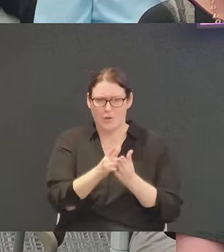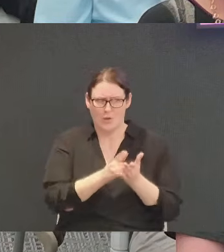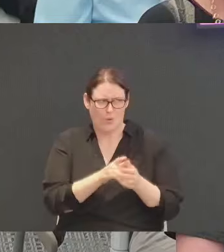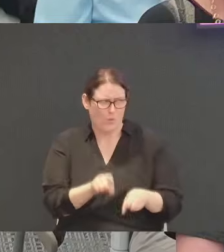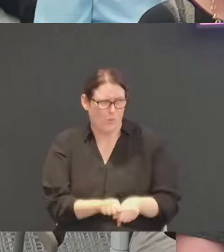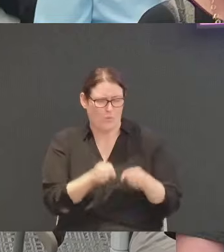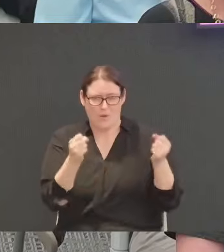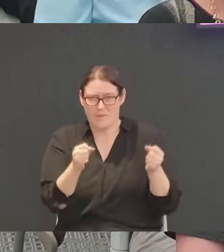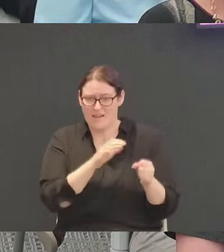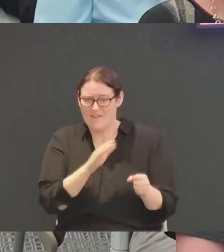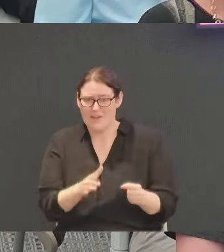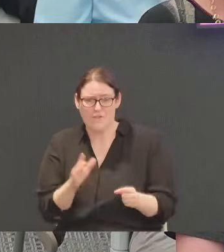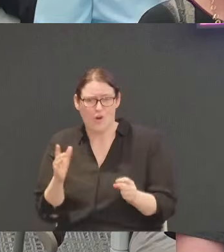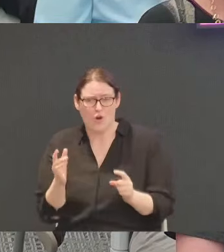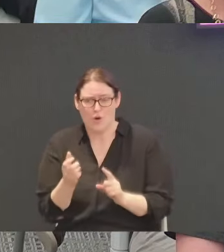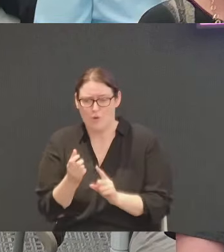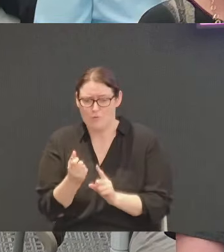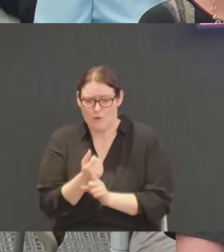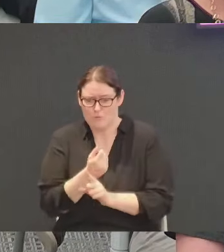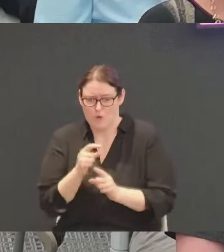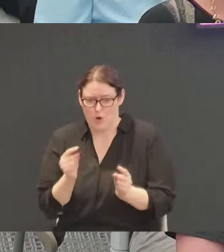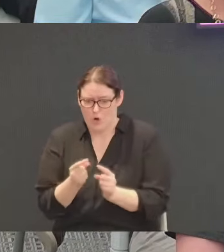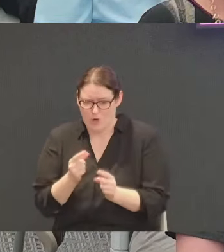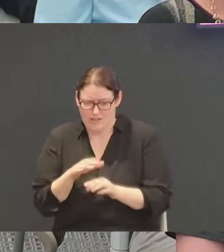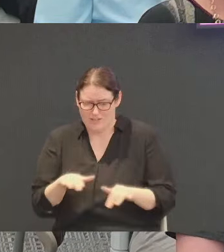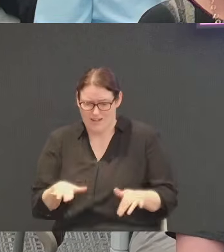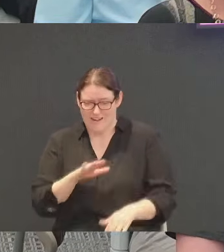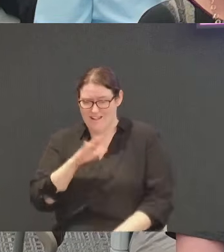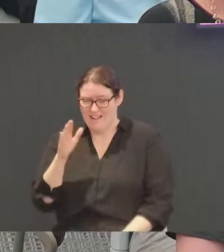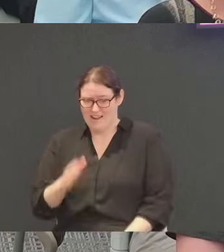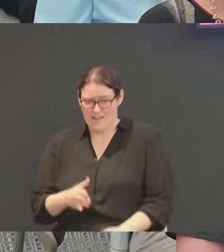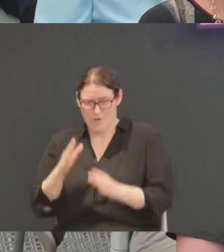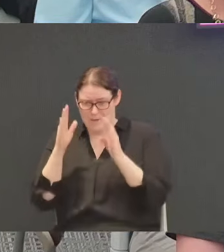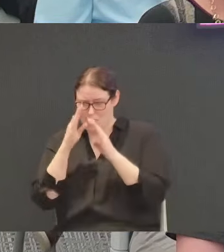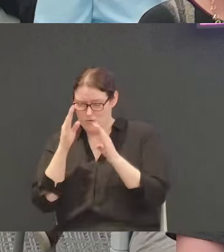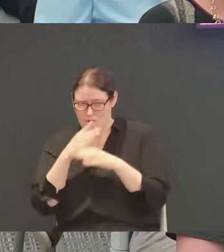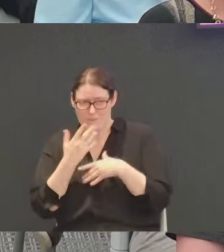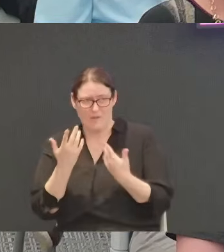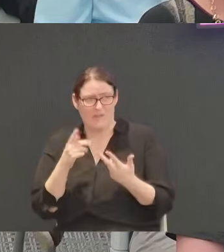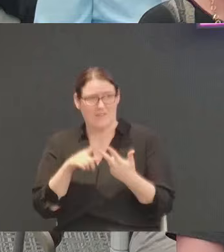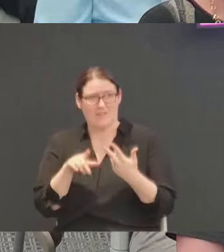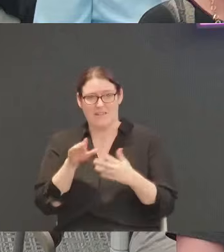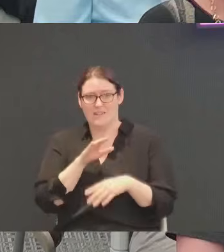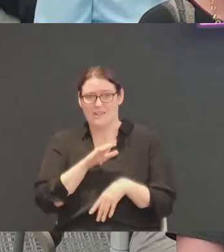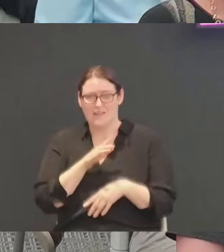hurt a child ever. My kids's never been in trouble. Never had like the kid is absolutely